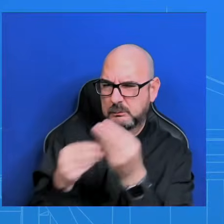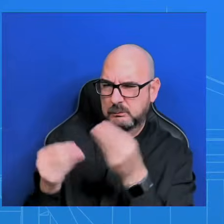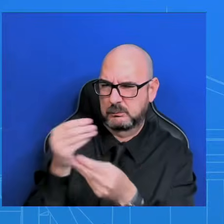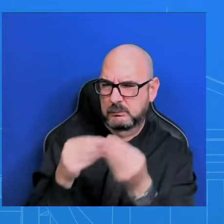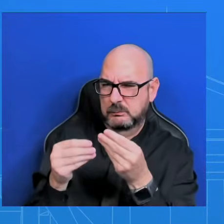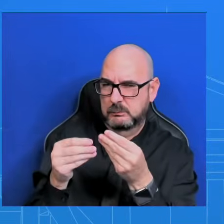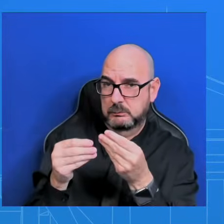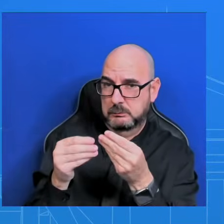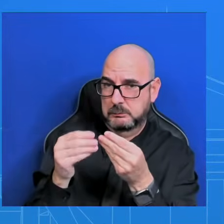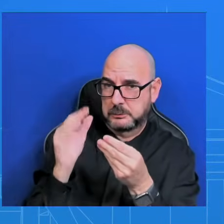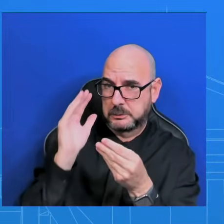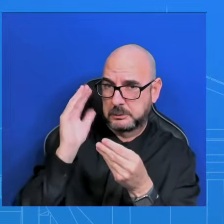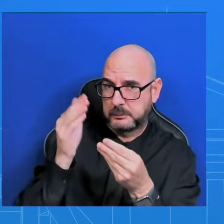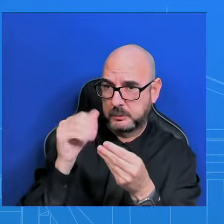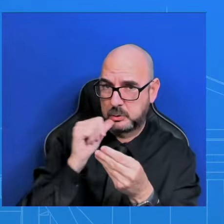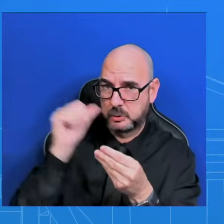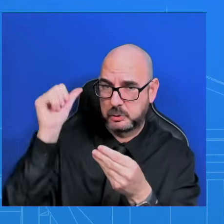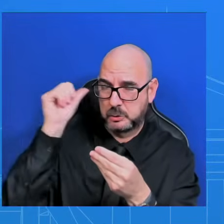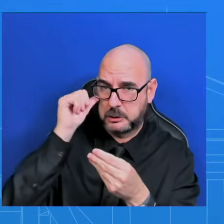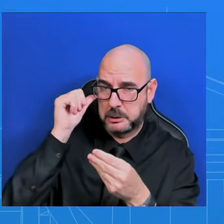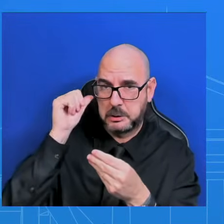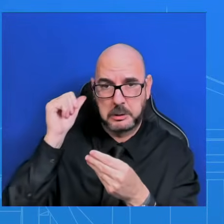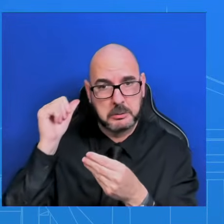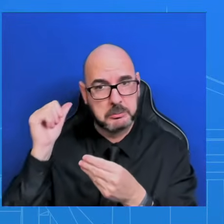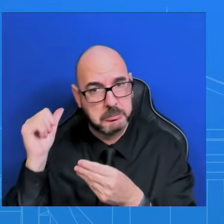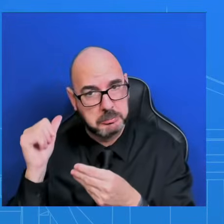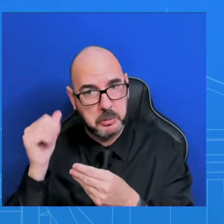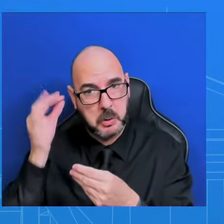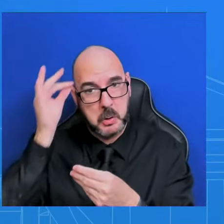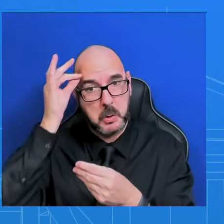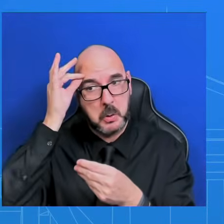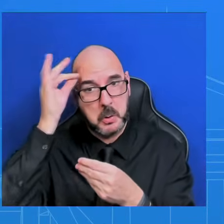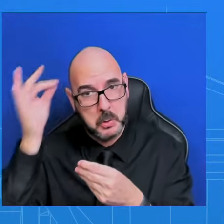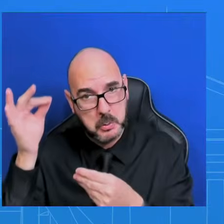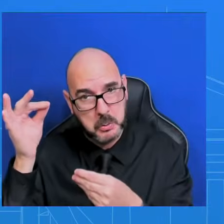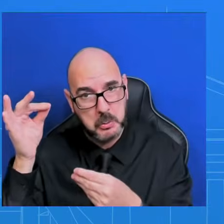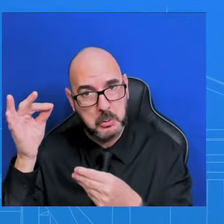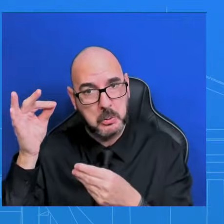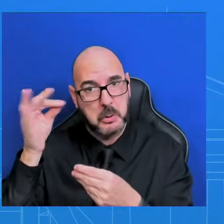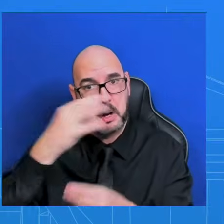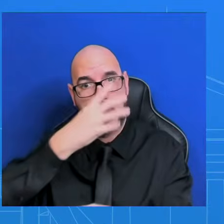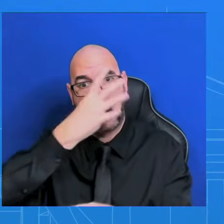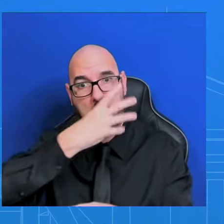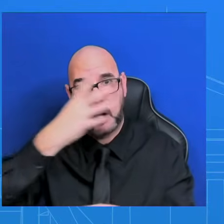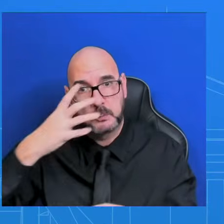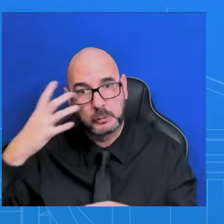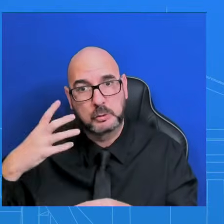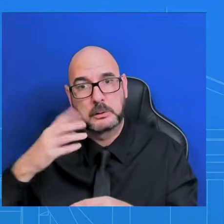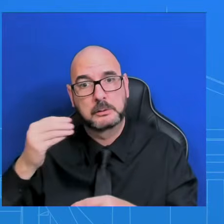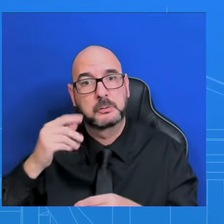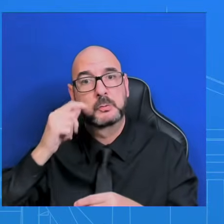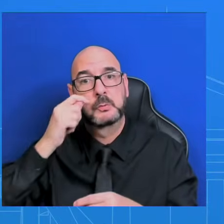they were pretty close on the immigration and Ukraine funding agreements. And I just wondered if the White House